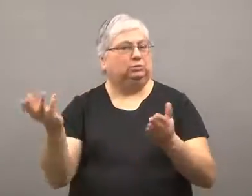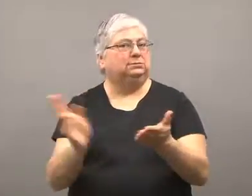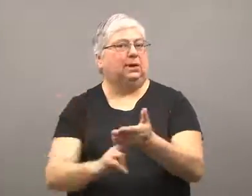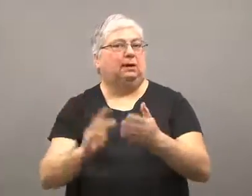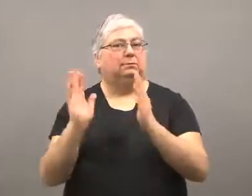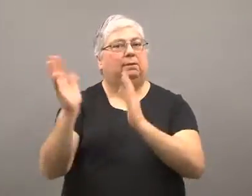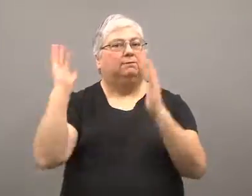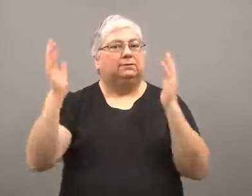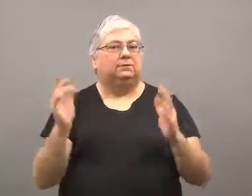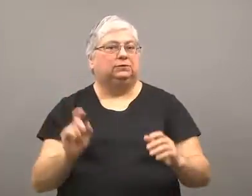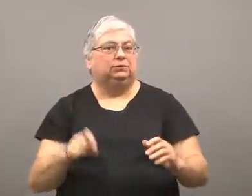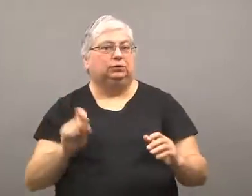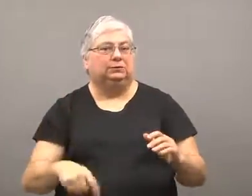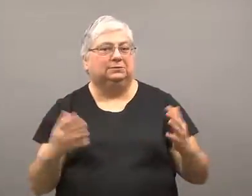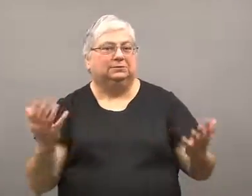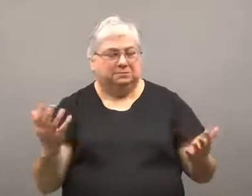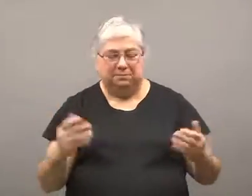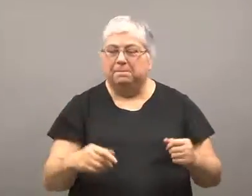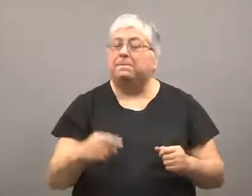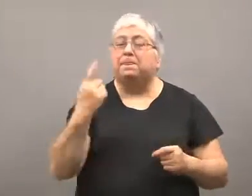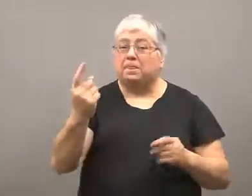A treaty had been signed where it was agreed Ukraine would be left alone.